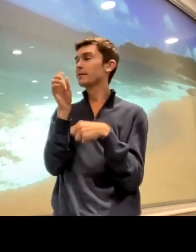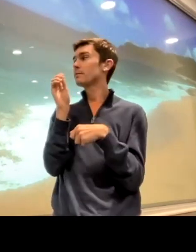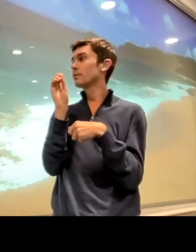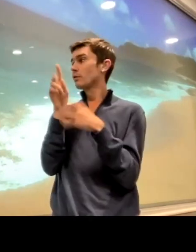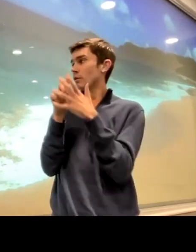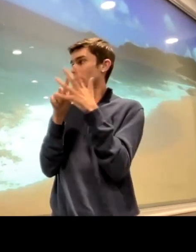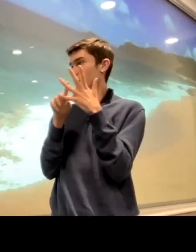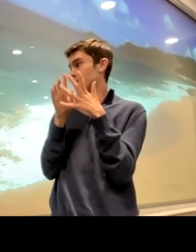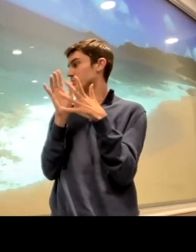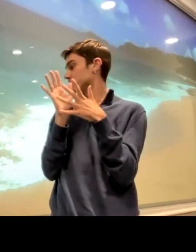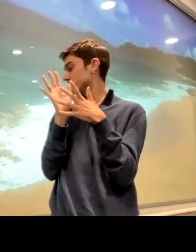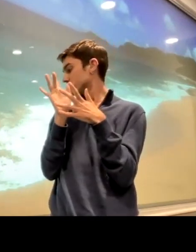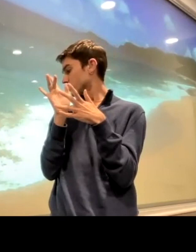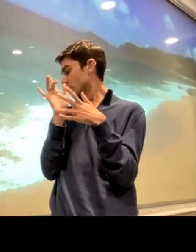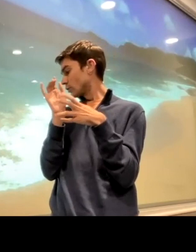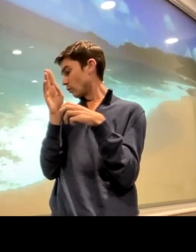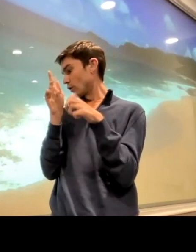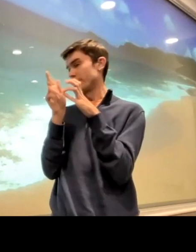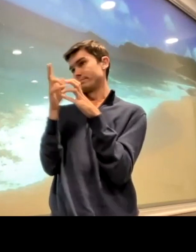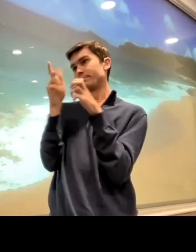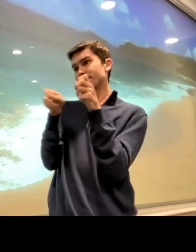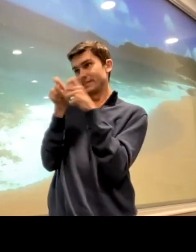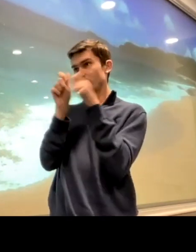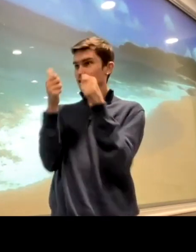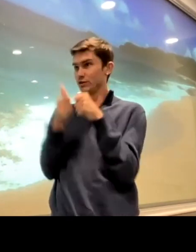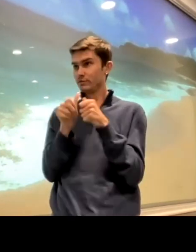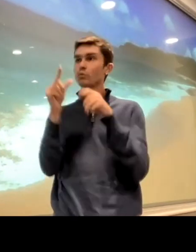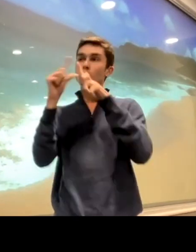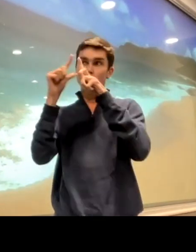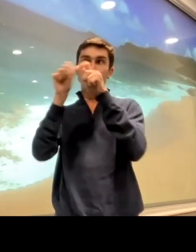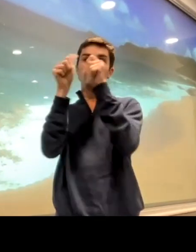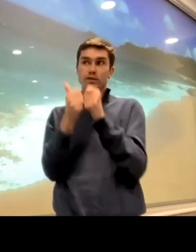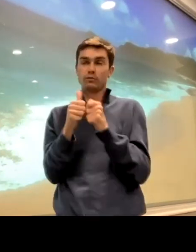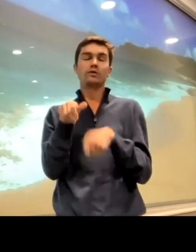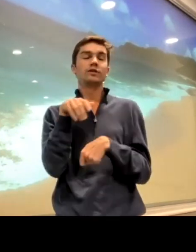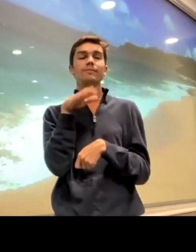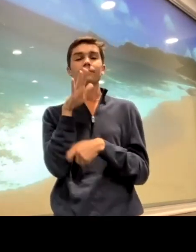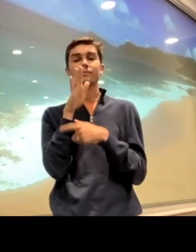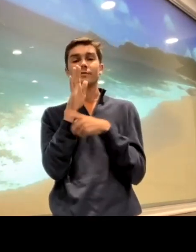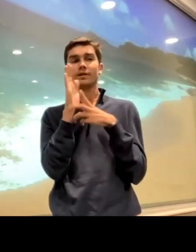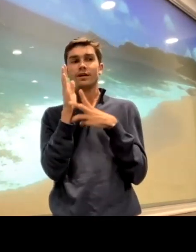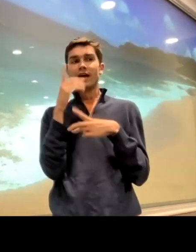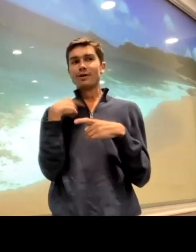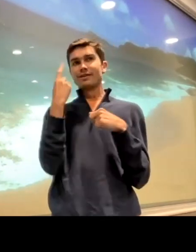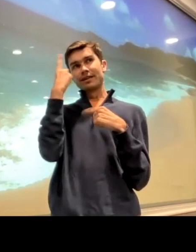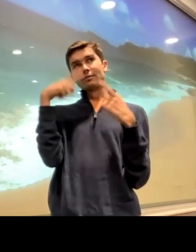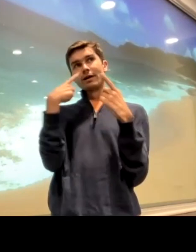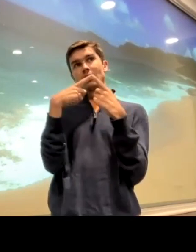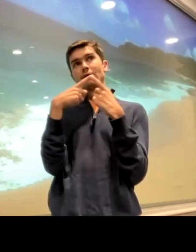other than during the war. So i'm wondering what your I want to be about decorators and their